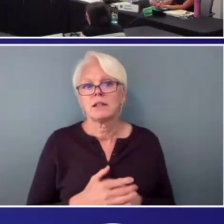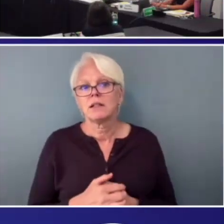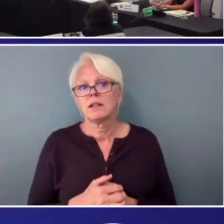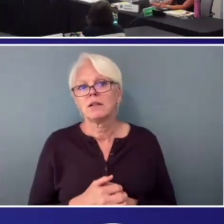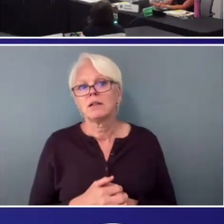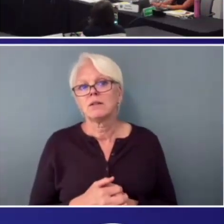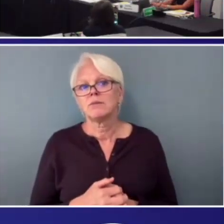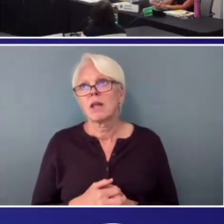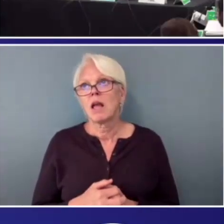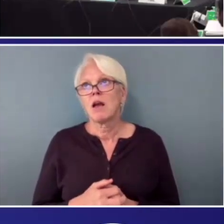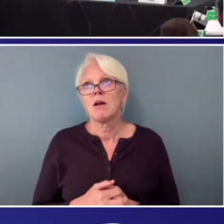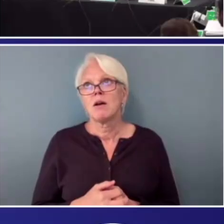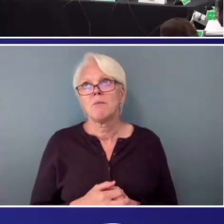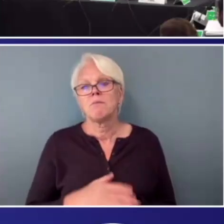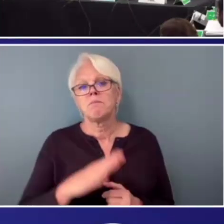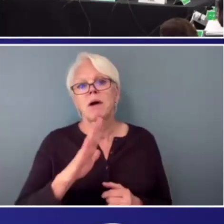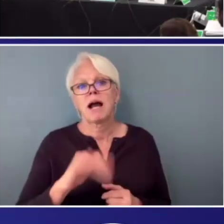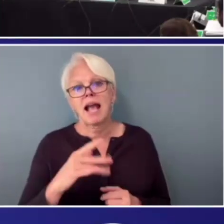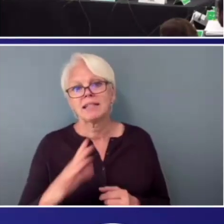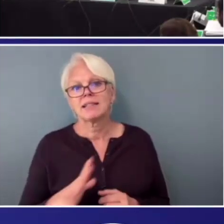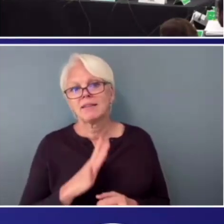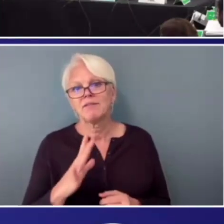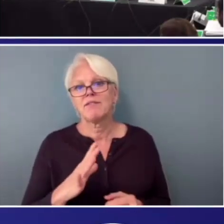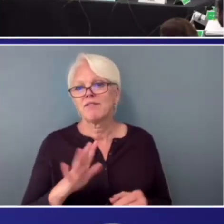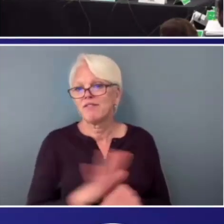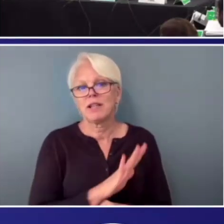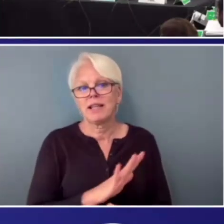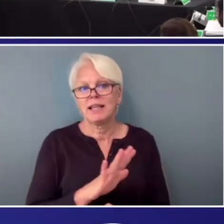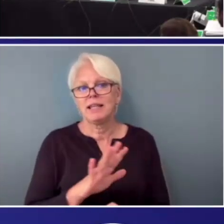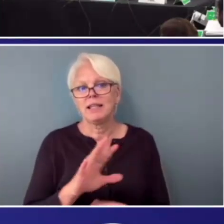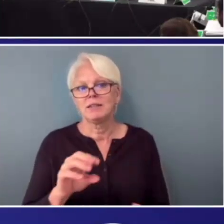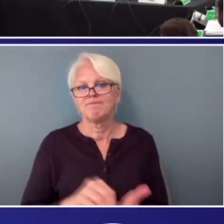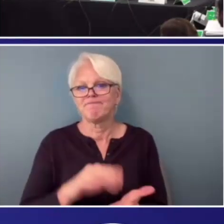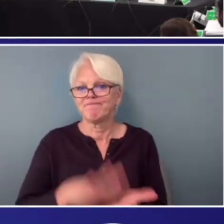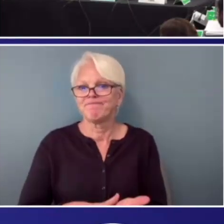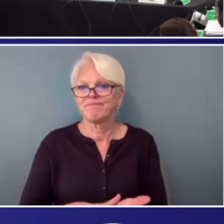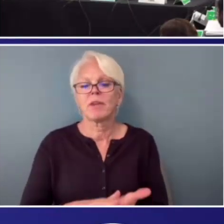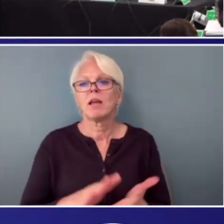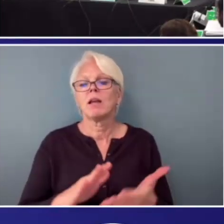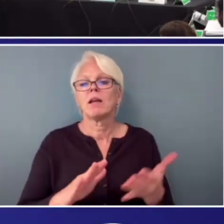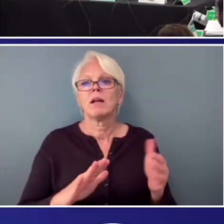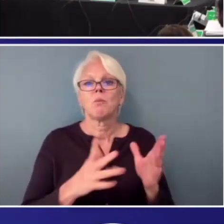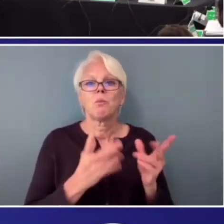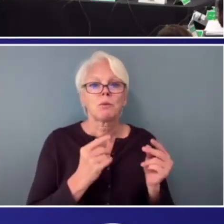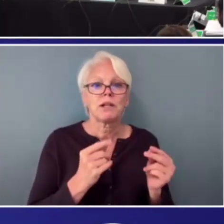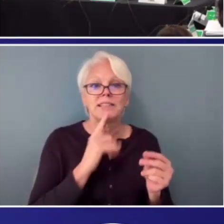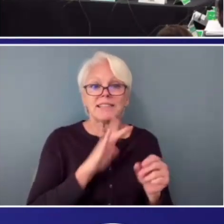but hasn't like fully been processed, what would we do with those? Is it covered under the received on or